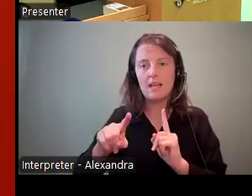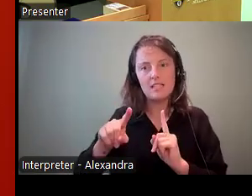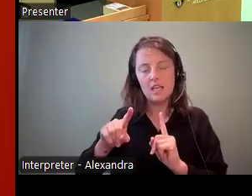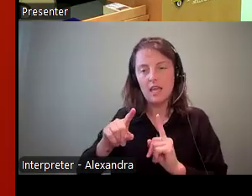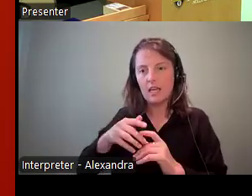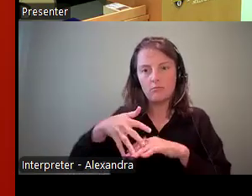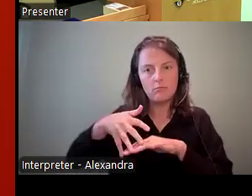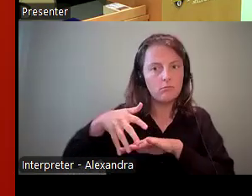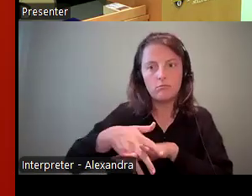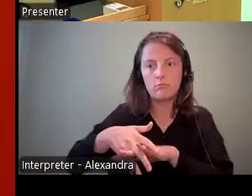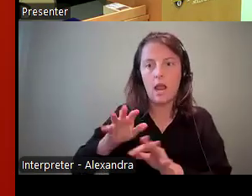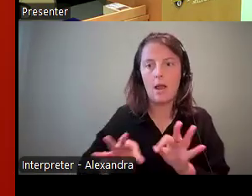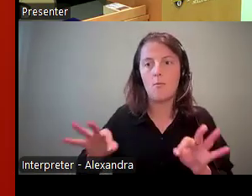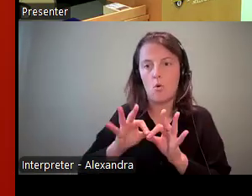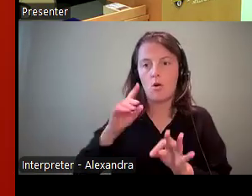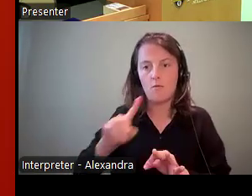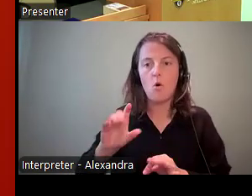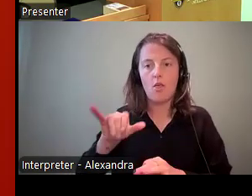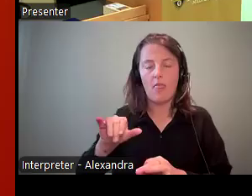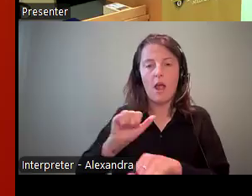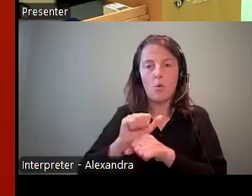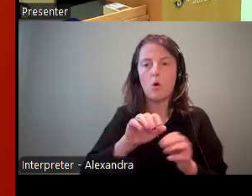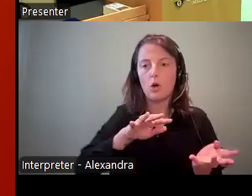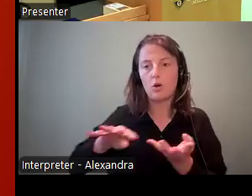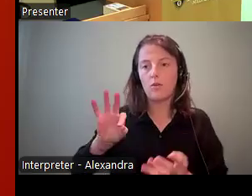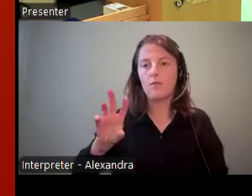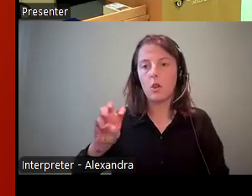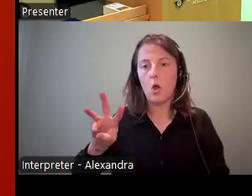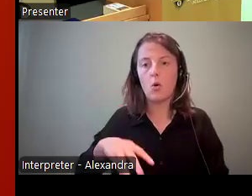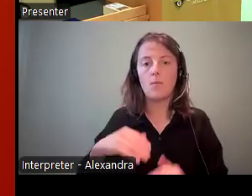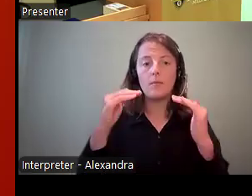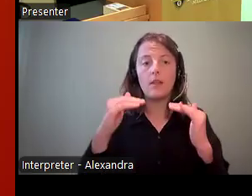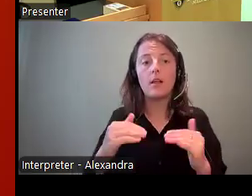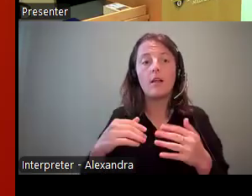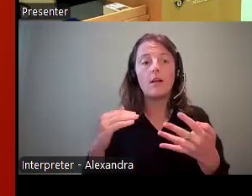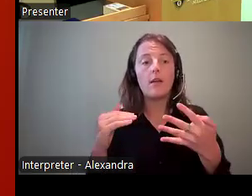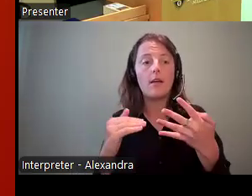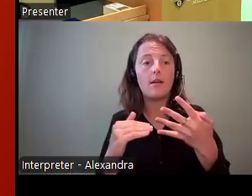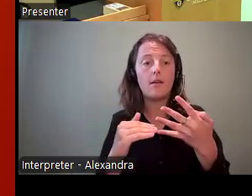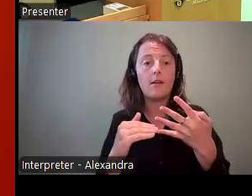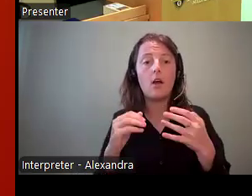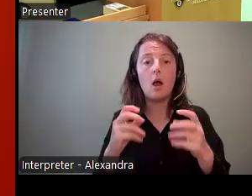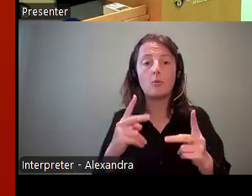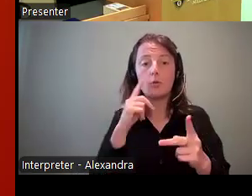we'll talk about recognizing opportunities to bridge clinical care with community experience,